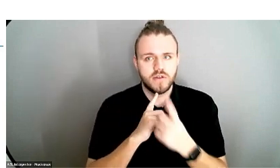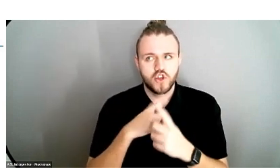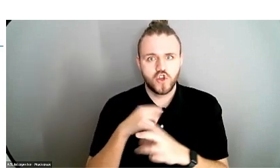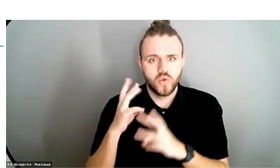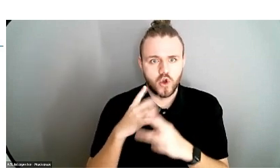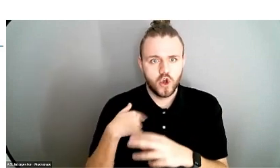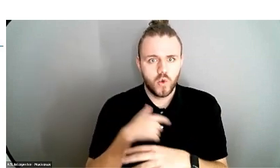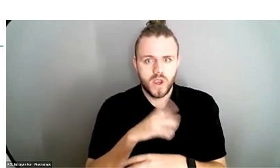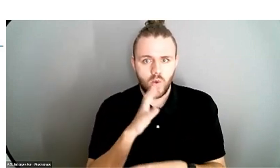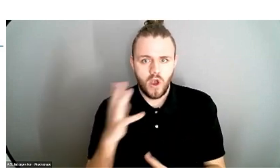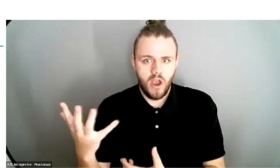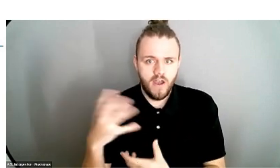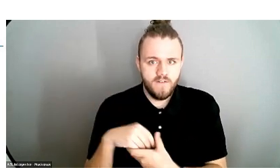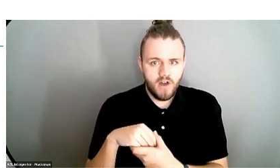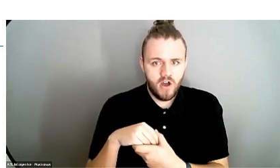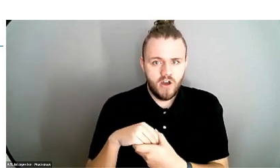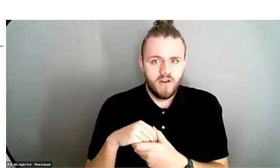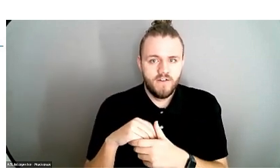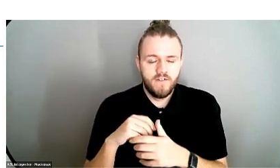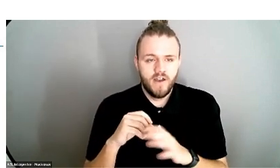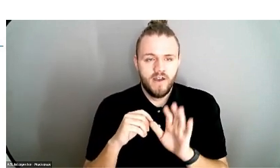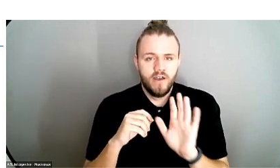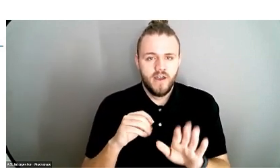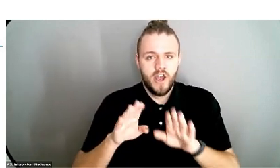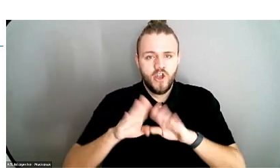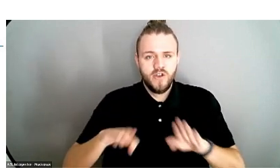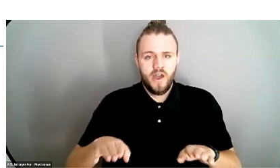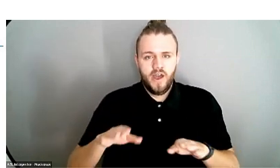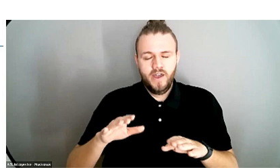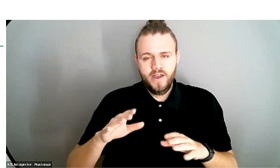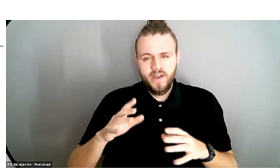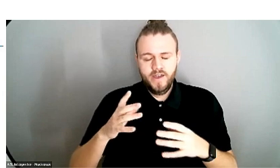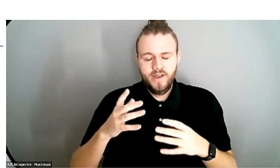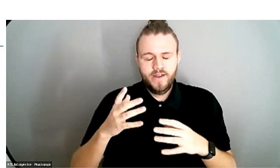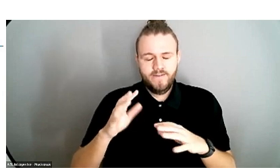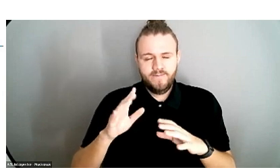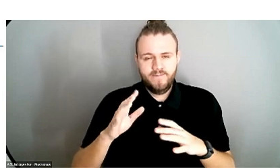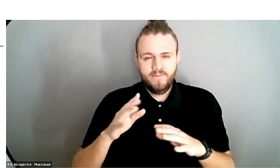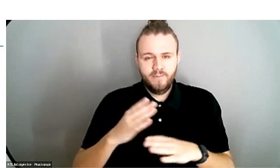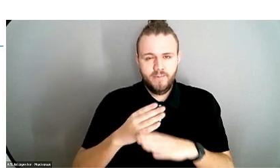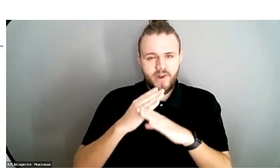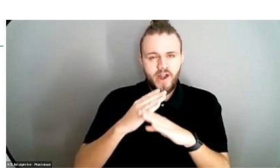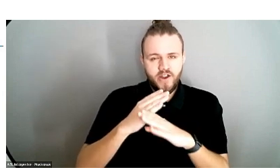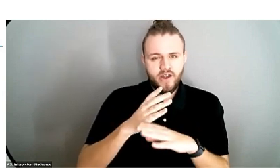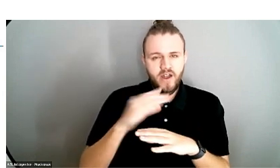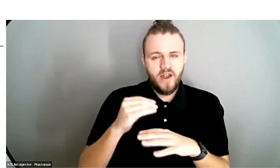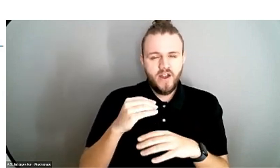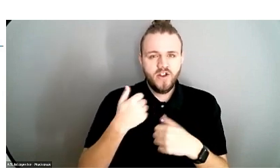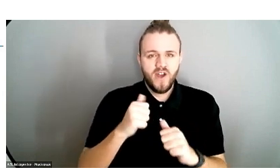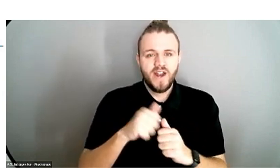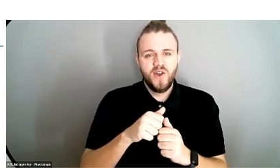involve child protection and try it remove recurrent child,